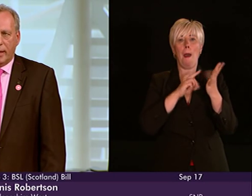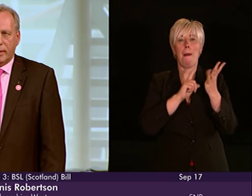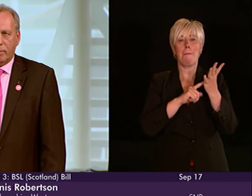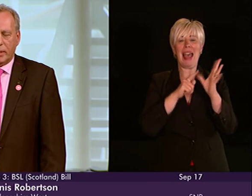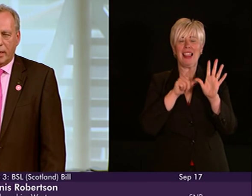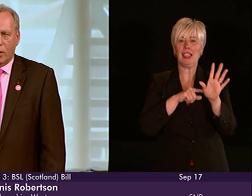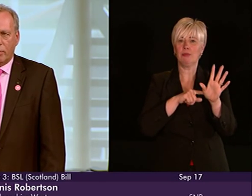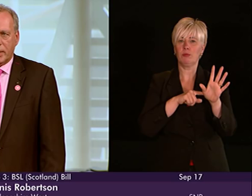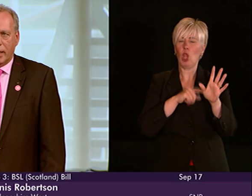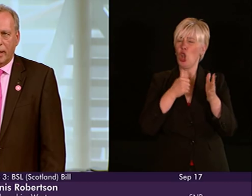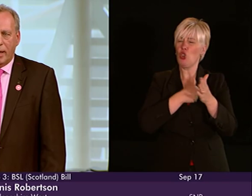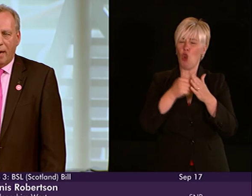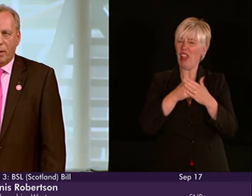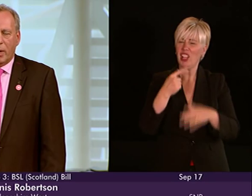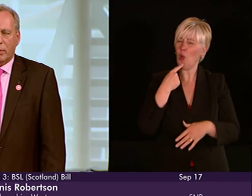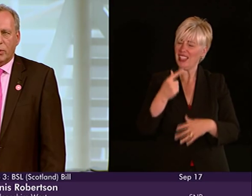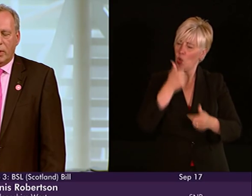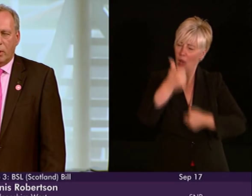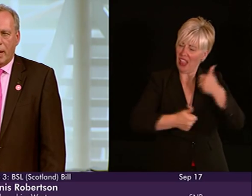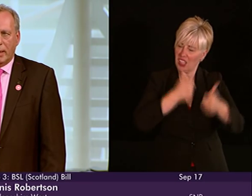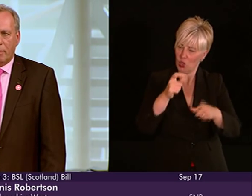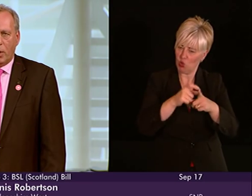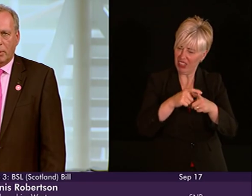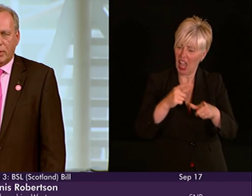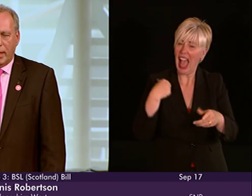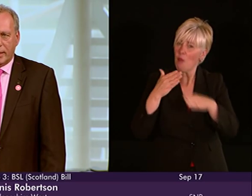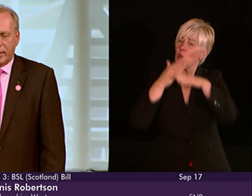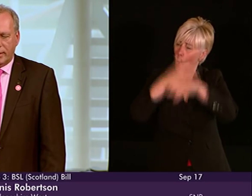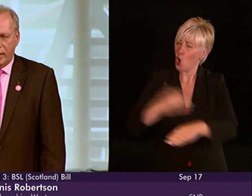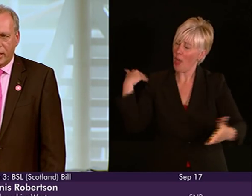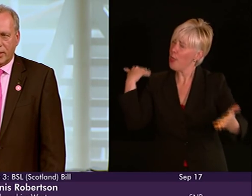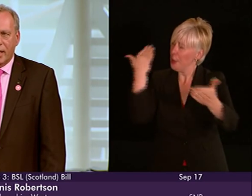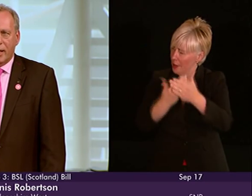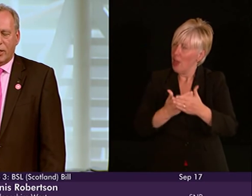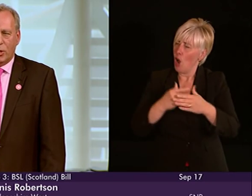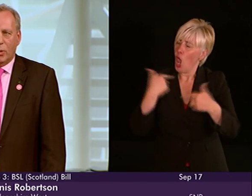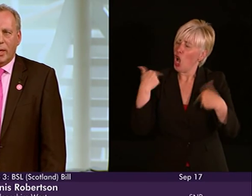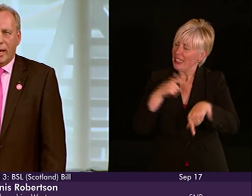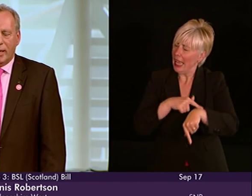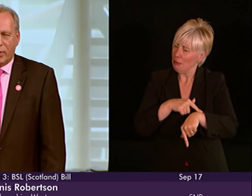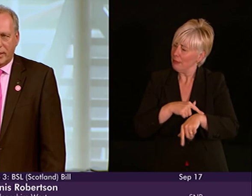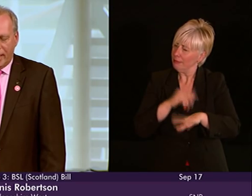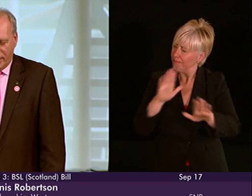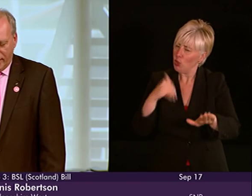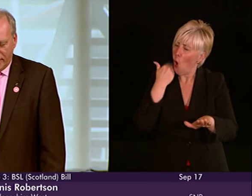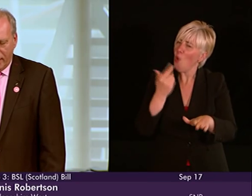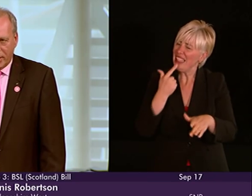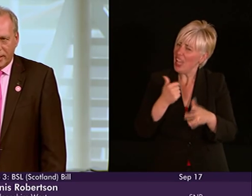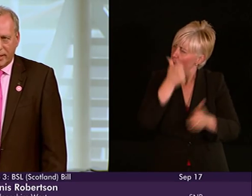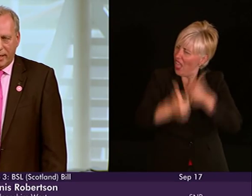worked with Drena O’Malley for the last 30 years or so in different sensory services,